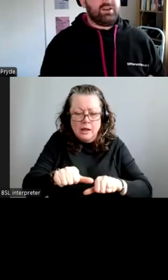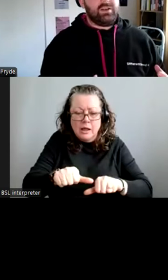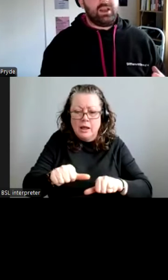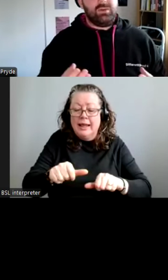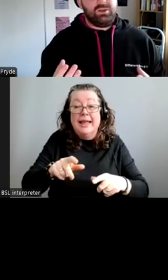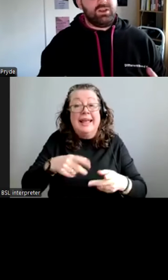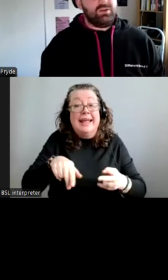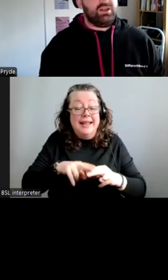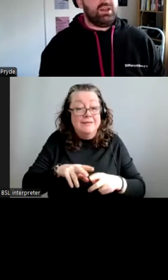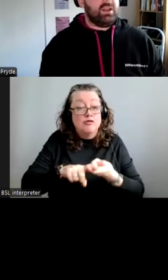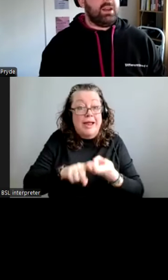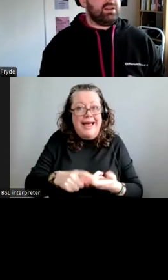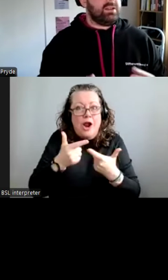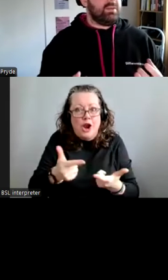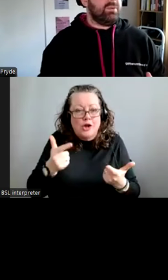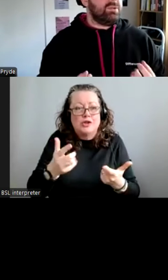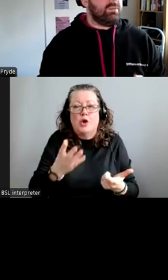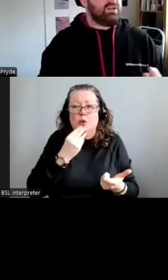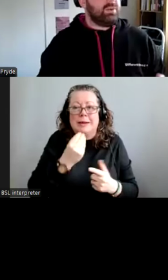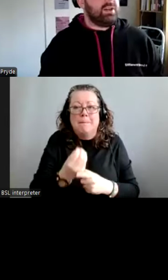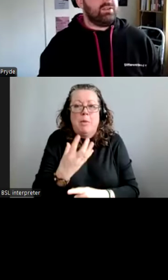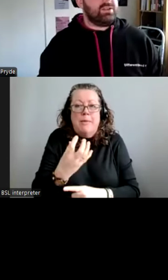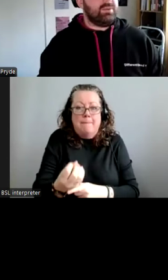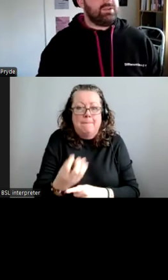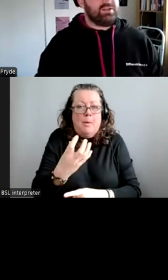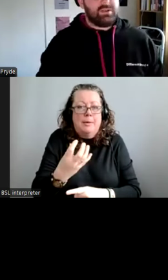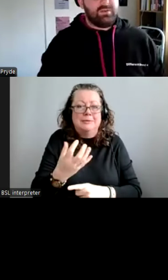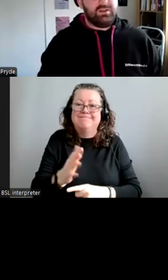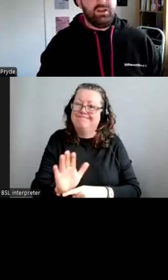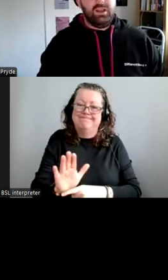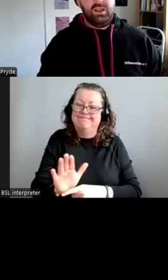Figure out how we would communicate that in a simple streamlined way to someone using a screen reader.